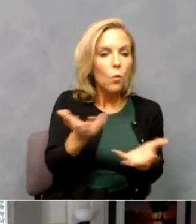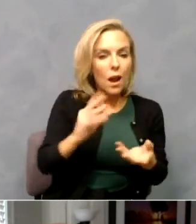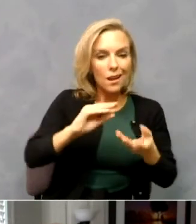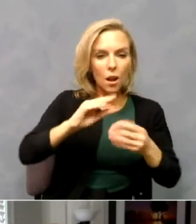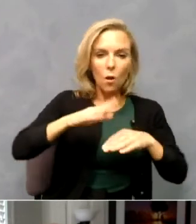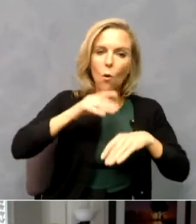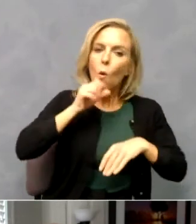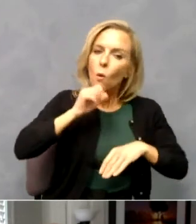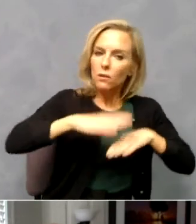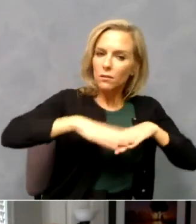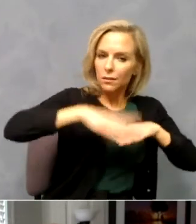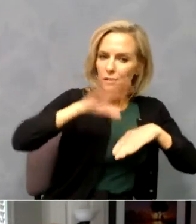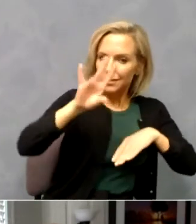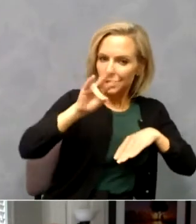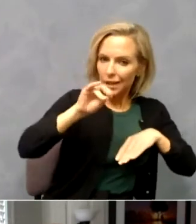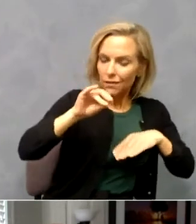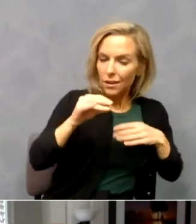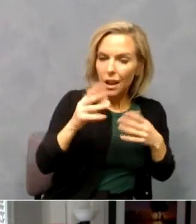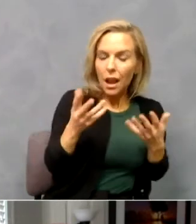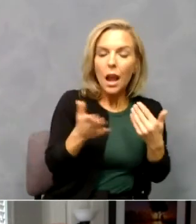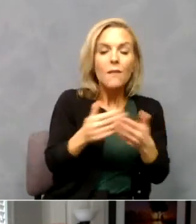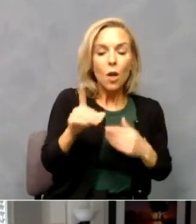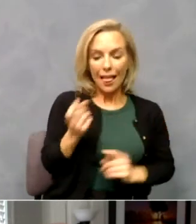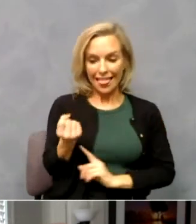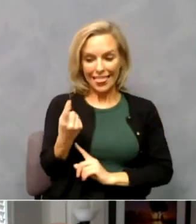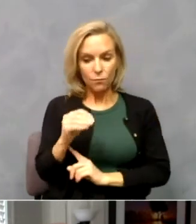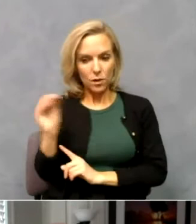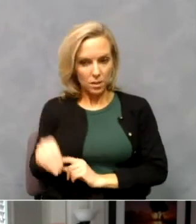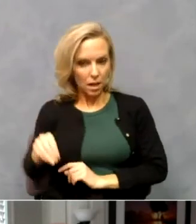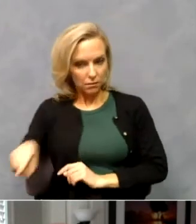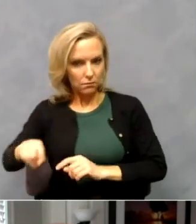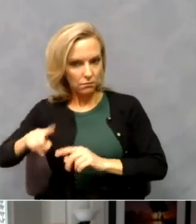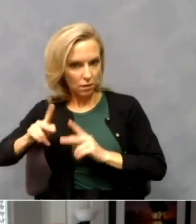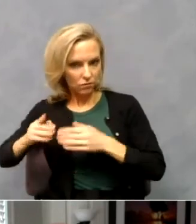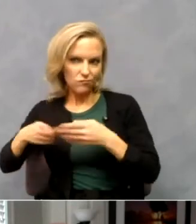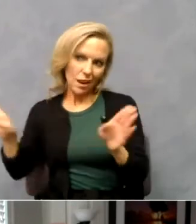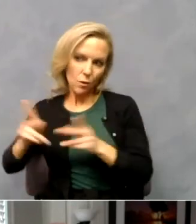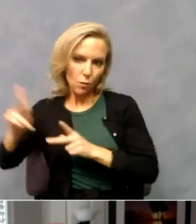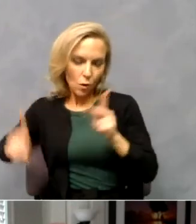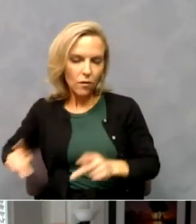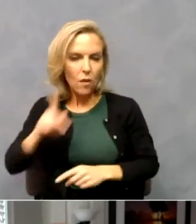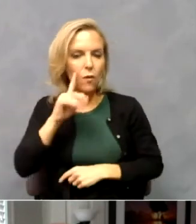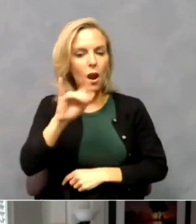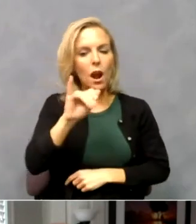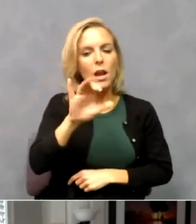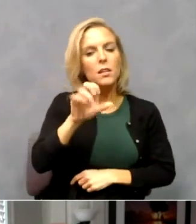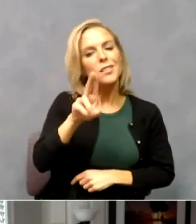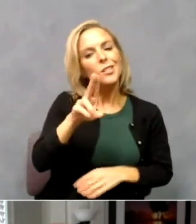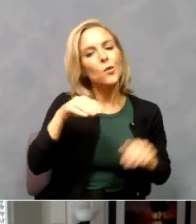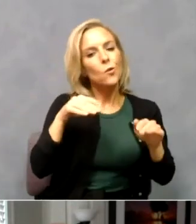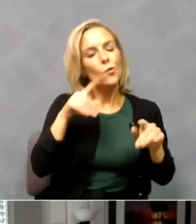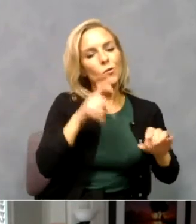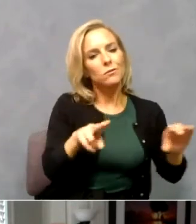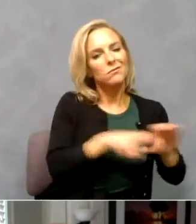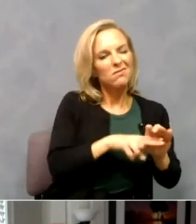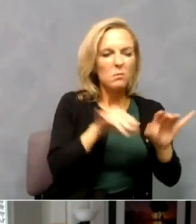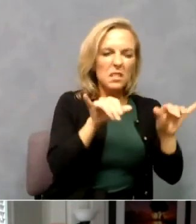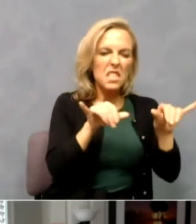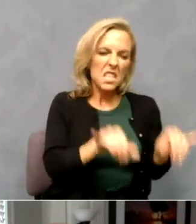though they're only 11% of the population. And for the I. C U admissions, it's a little bit. It's about the same actually. So on Ben.